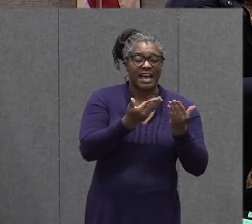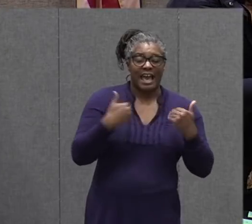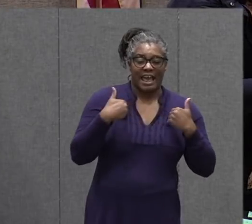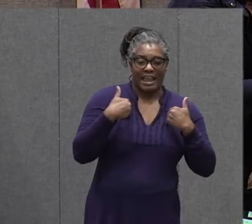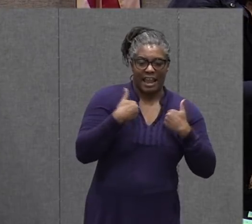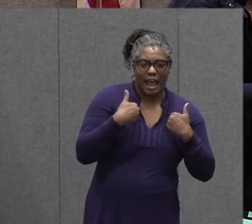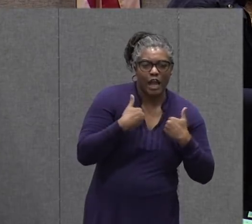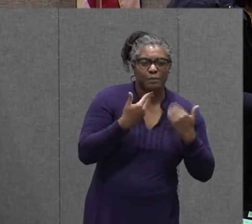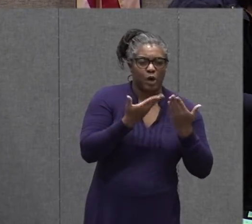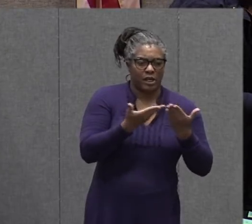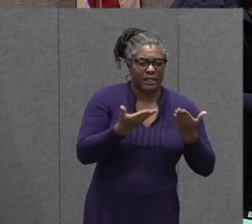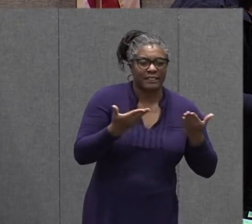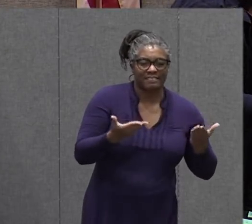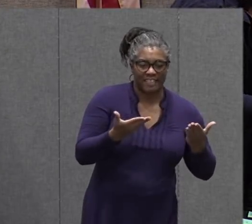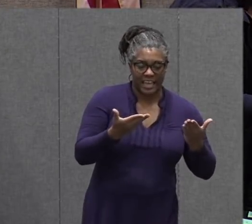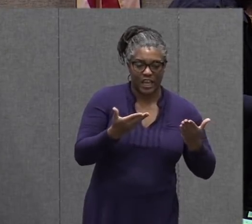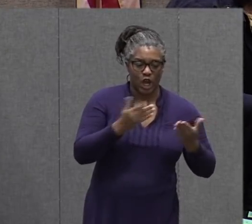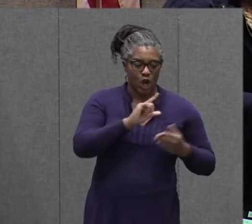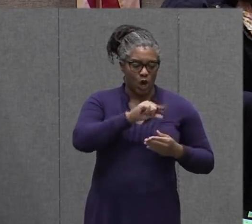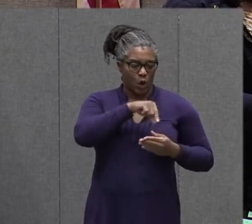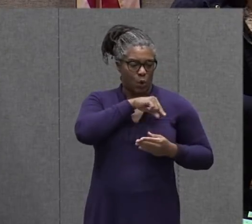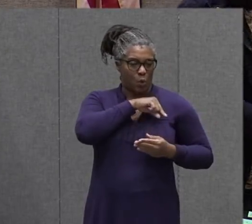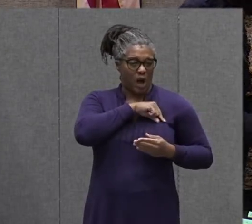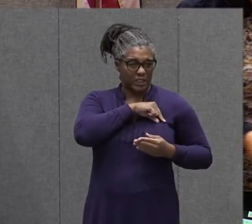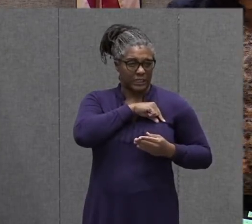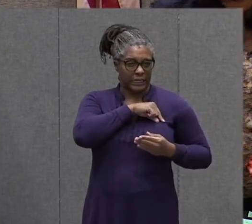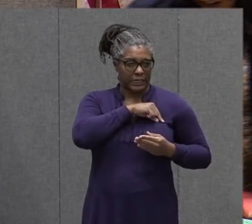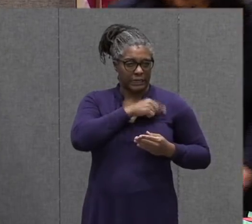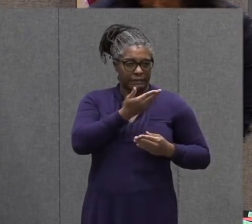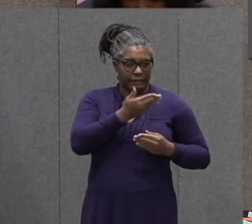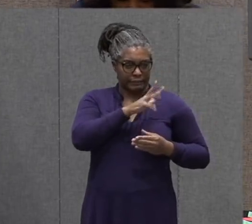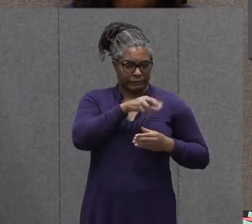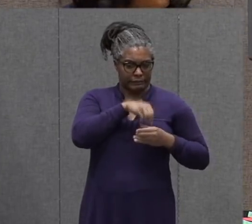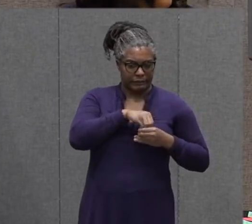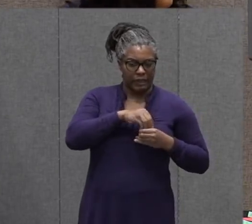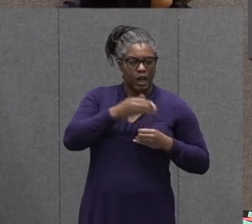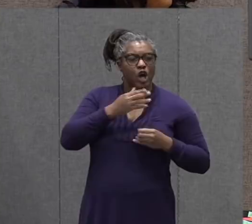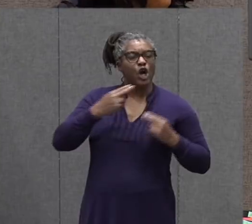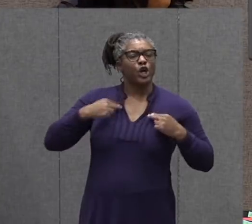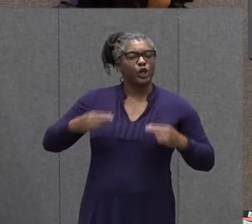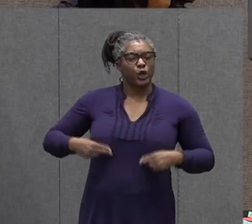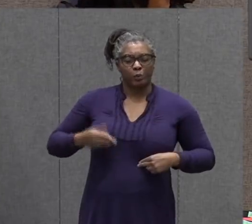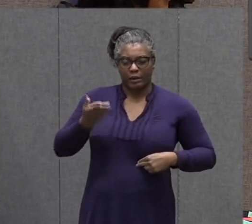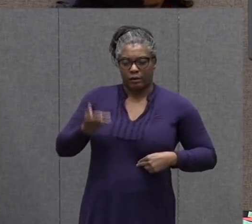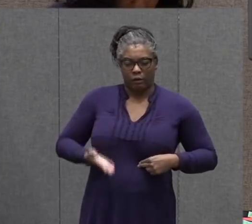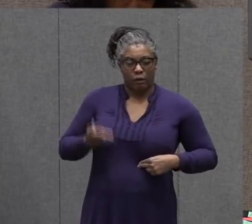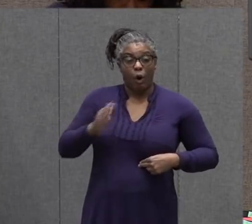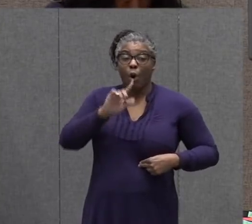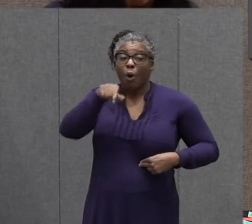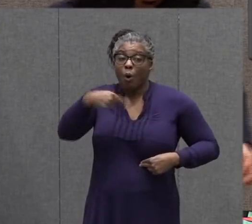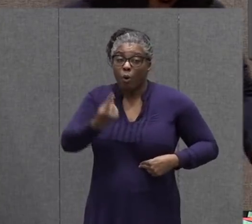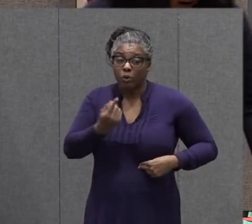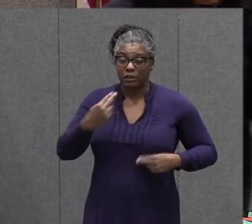that only humans can have? What is... [Miss Martindale] Hold, hold, I have the most perfect part